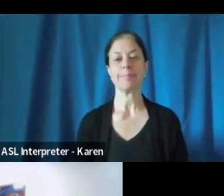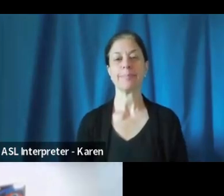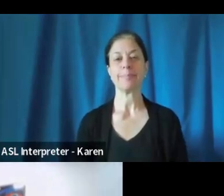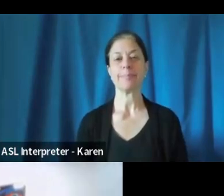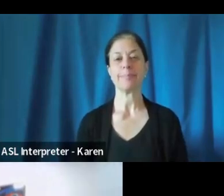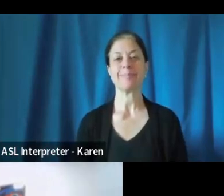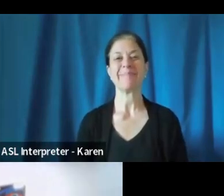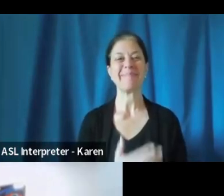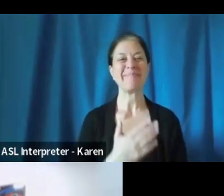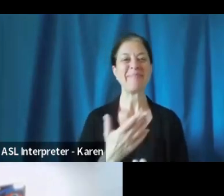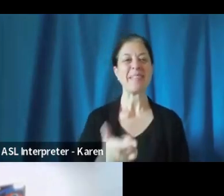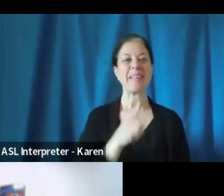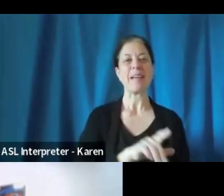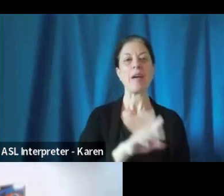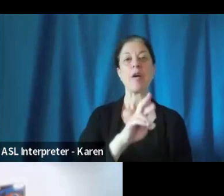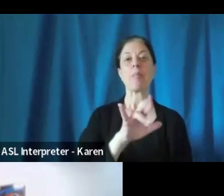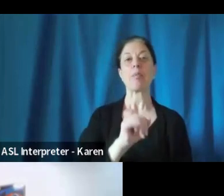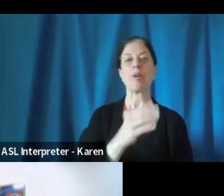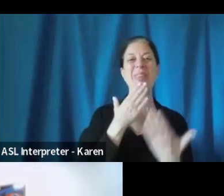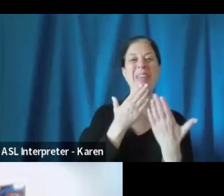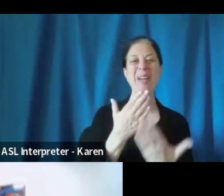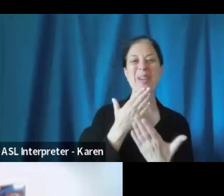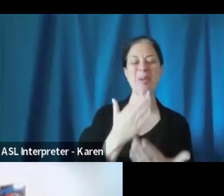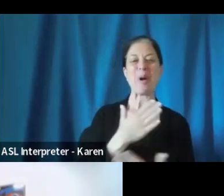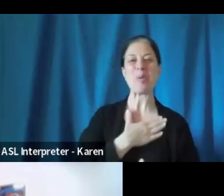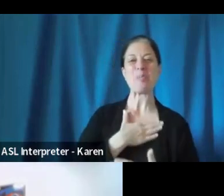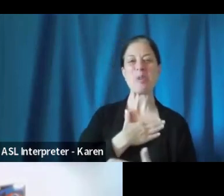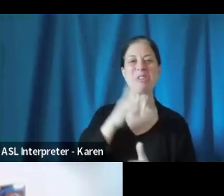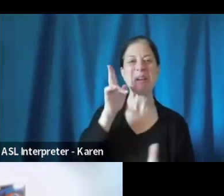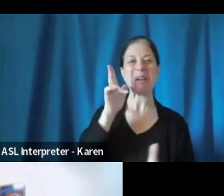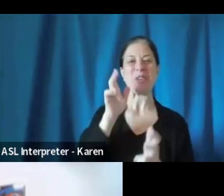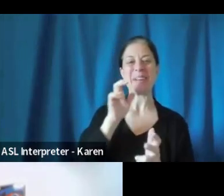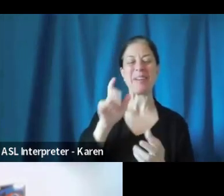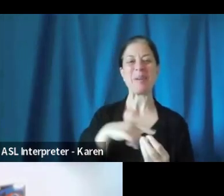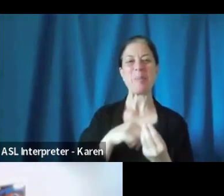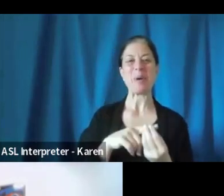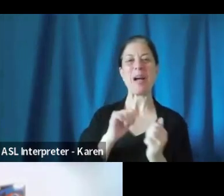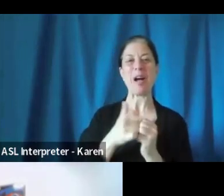ers and learners was a point in favor of getting that request granted.